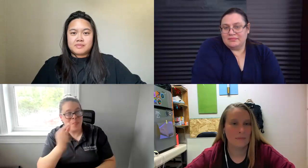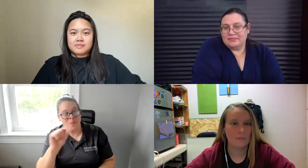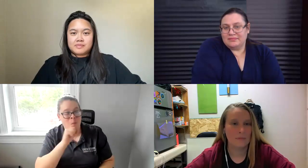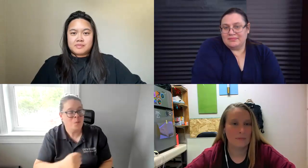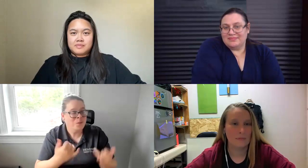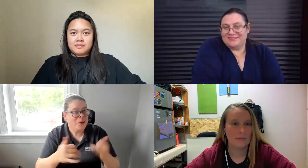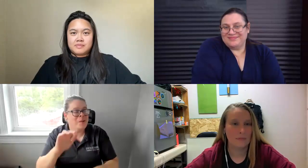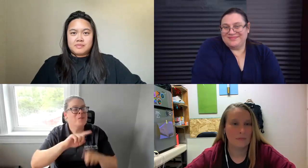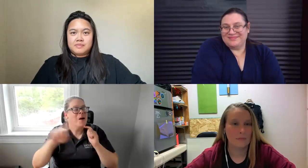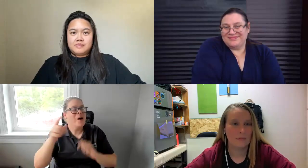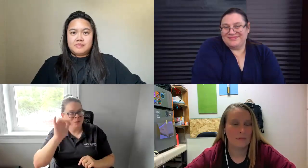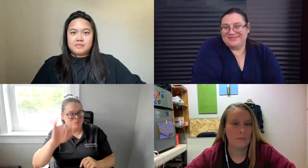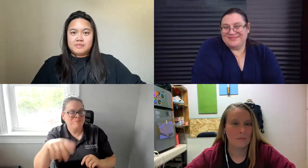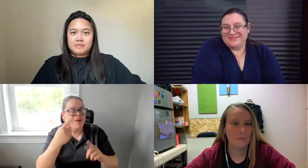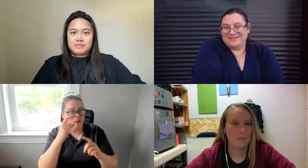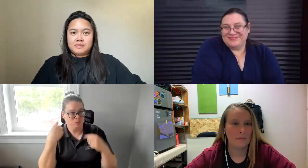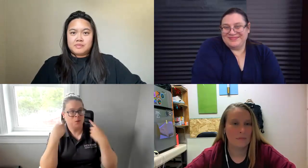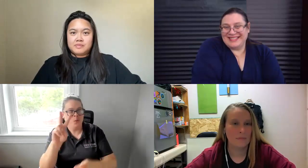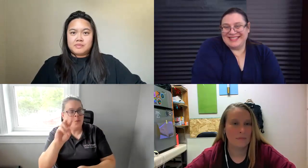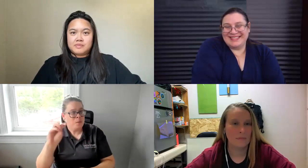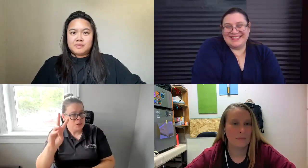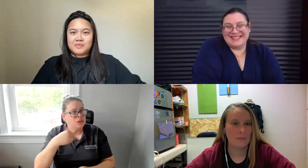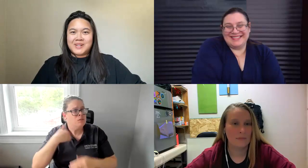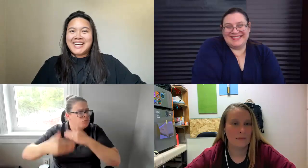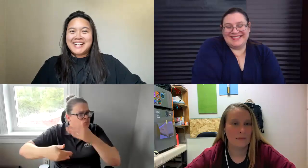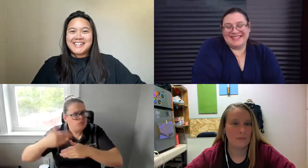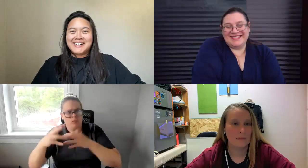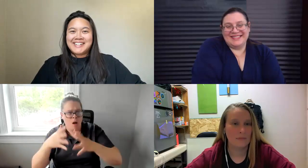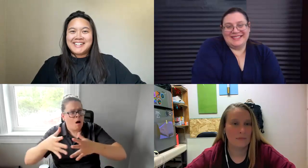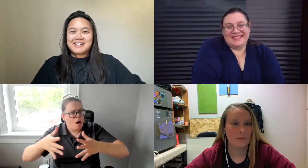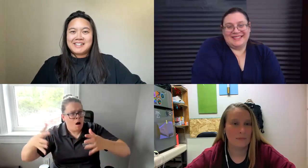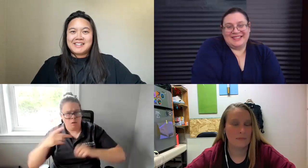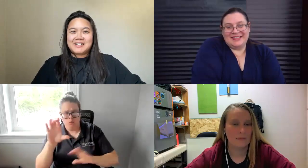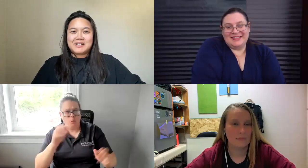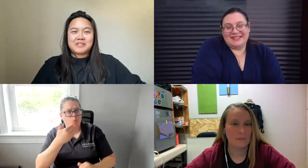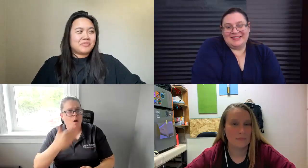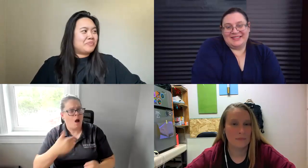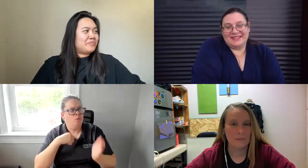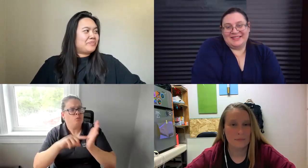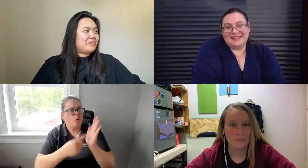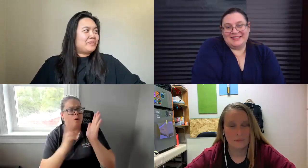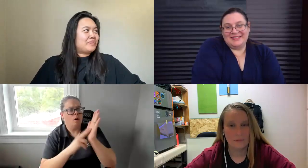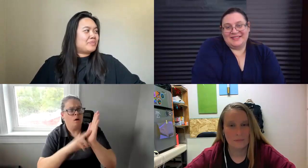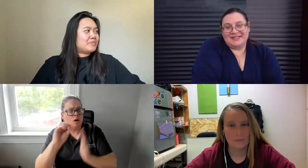Since 2006 I'm a little old now since 2006 my business has grown.